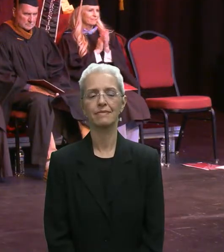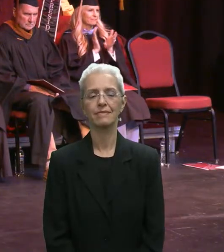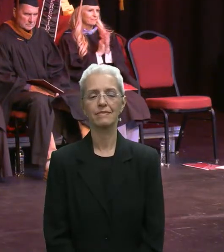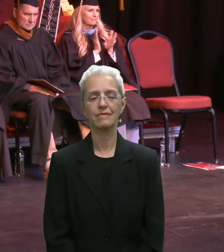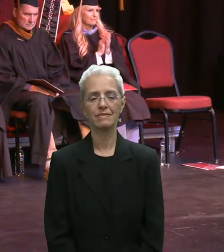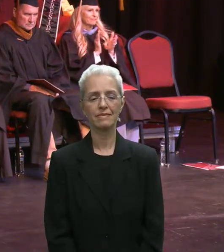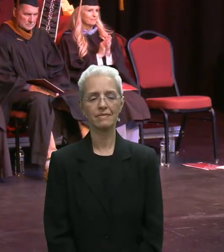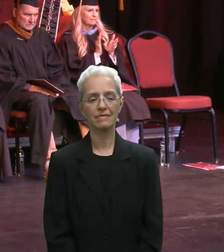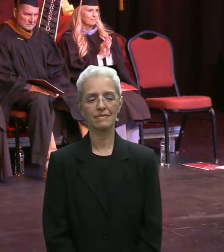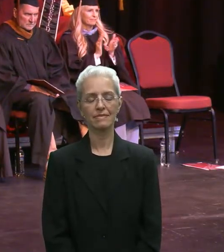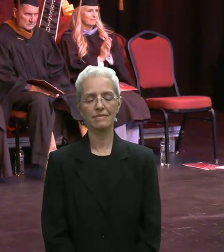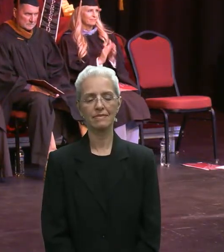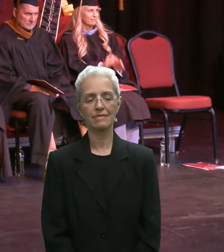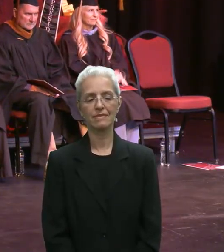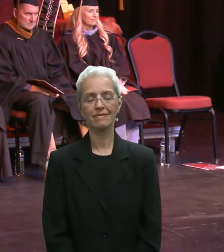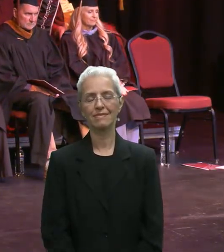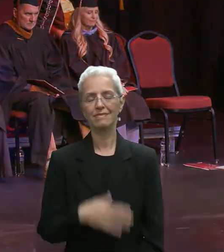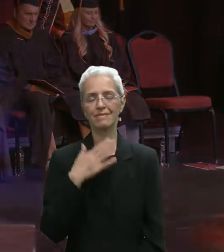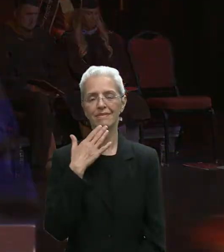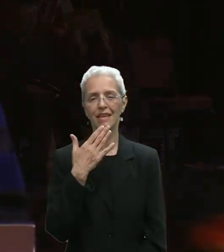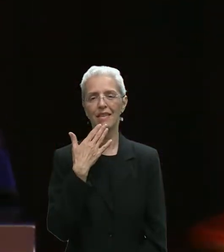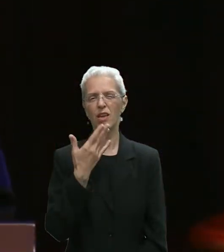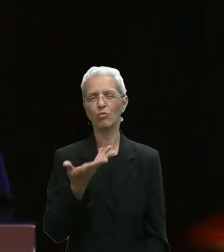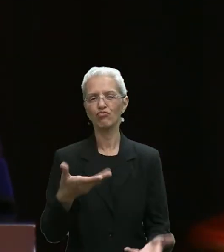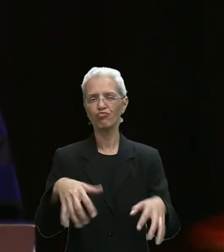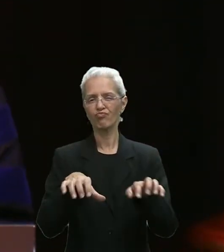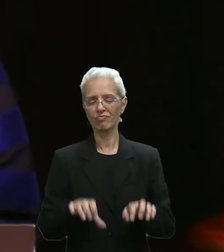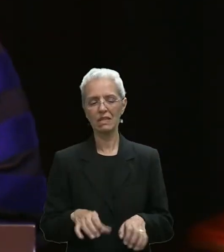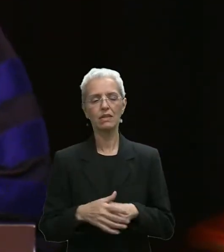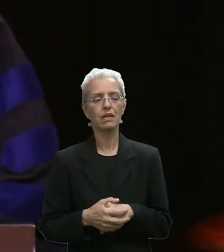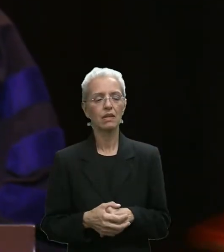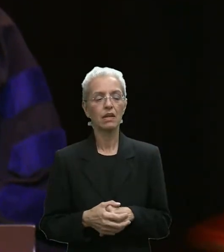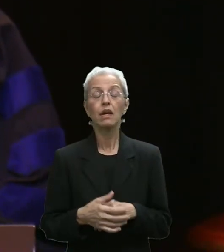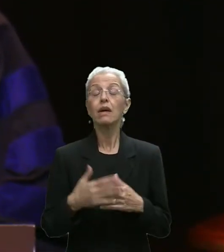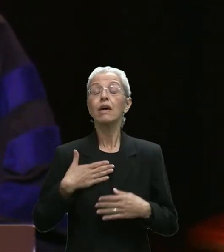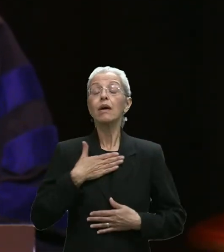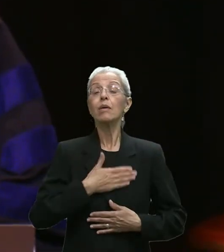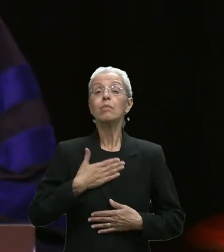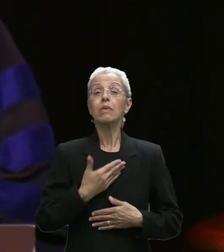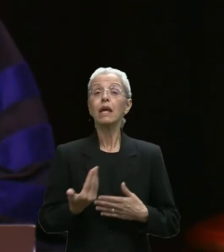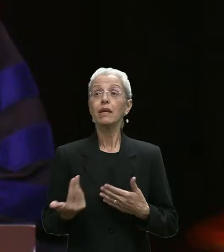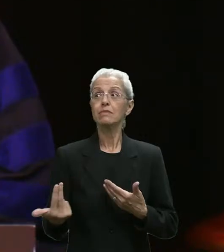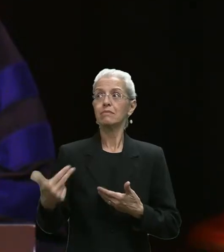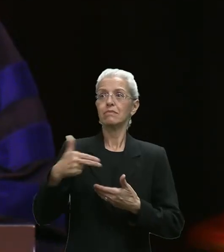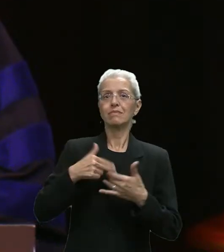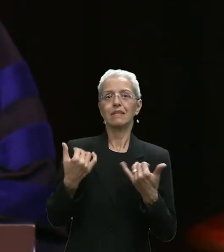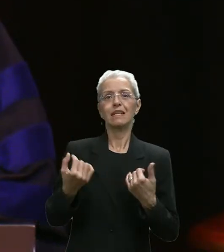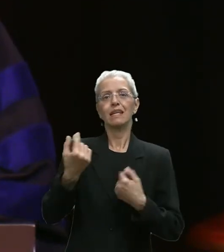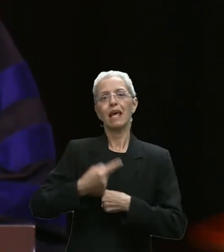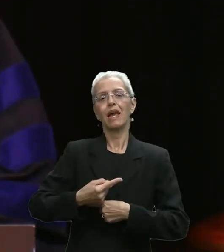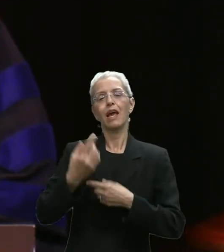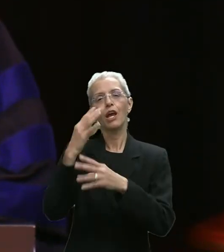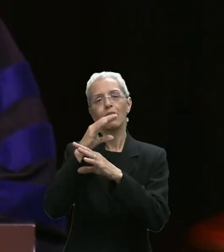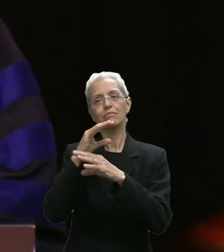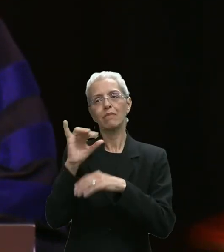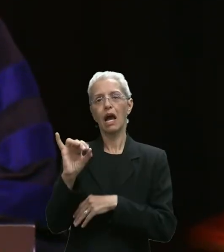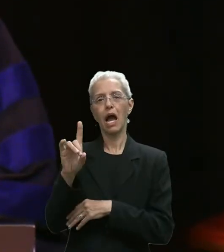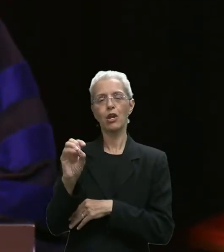585 candidates that have just wrapped up final exams, and another 75 will graduate during the summer session.